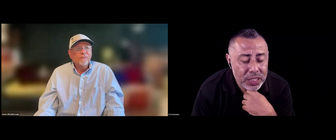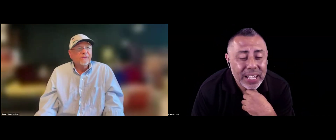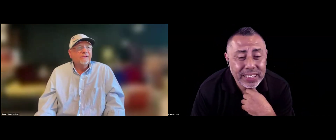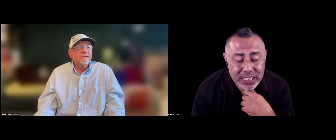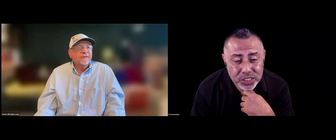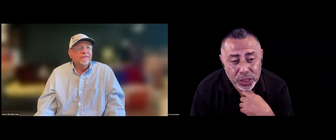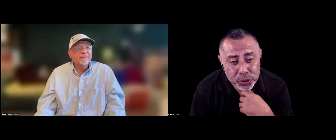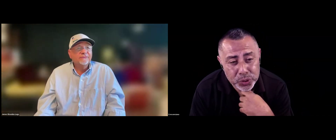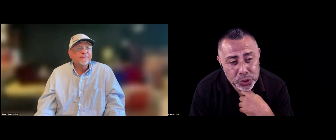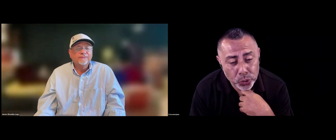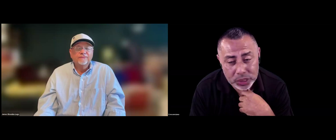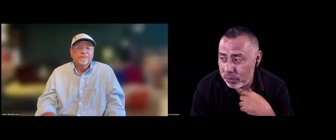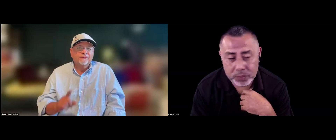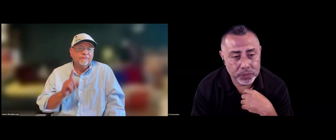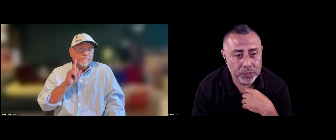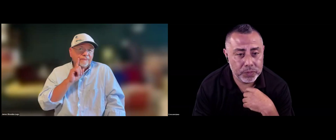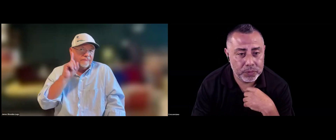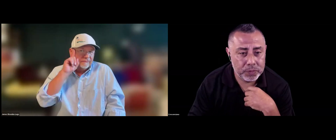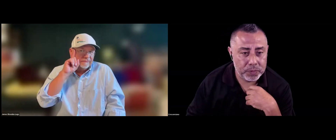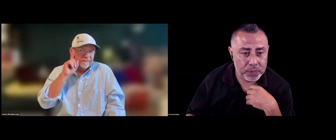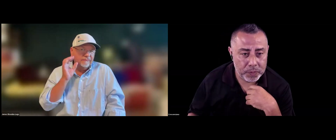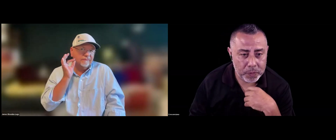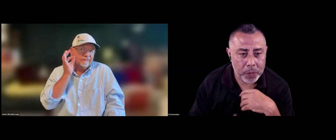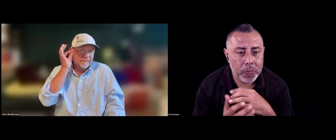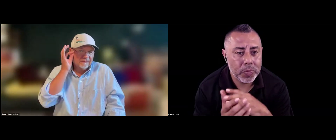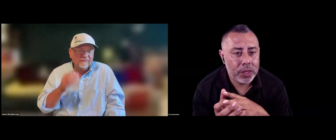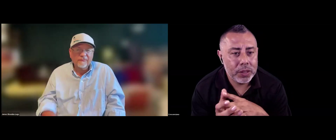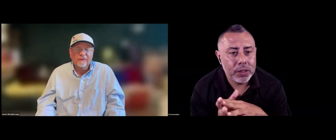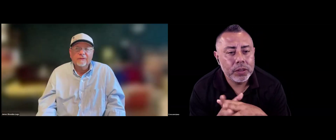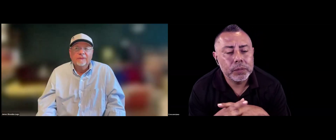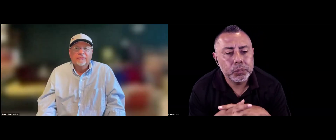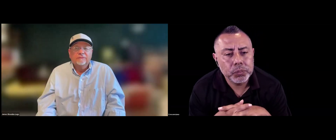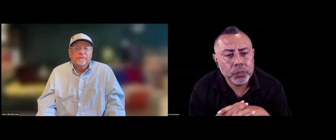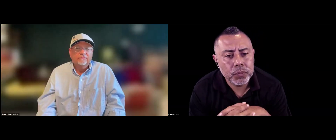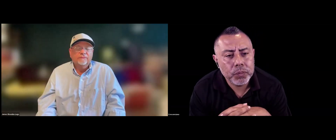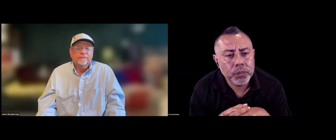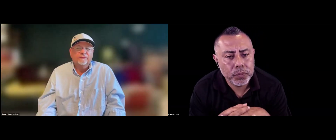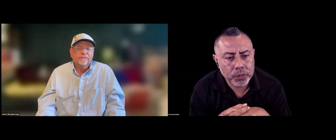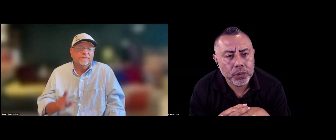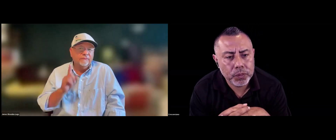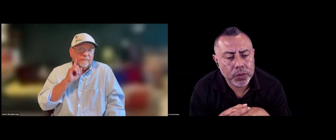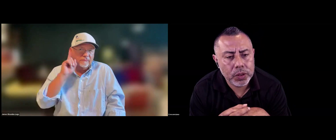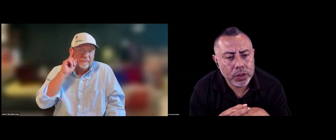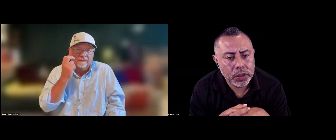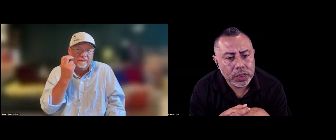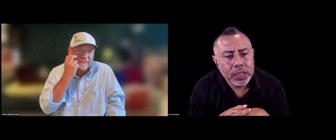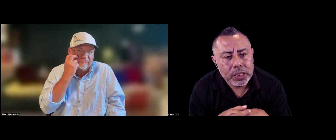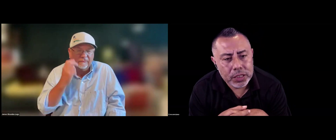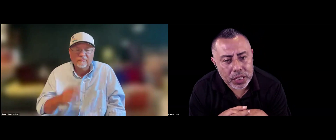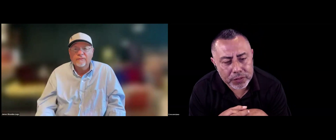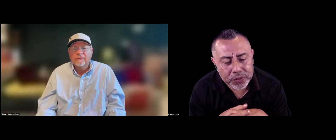I'd like to tell you a story. Okay.